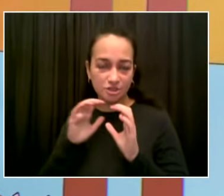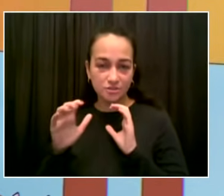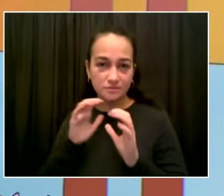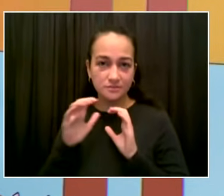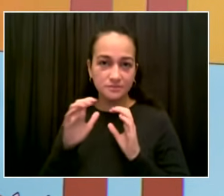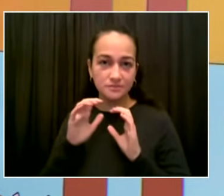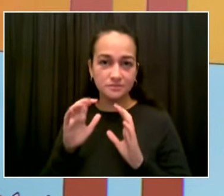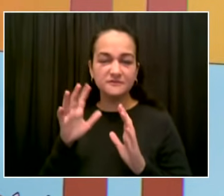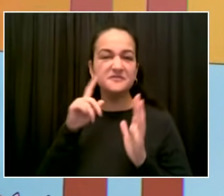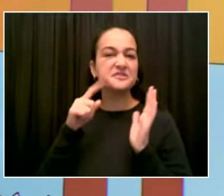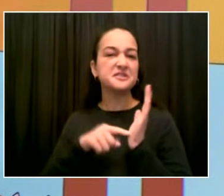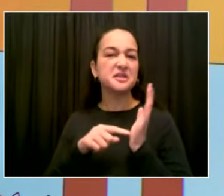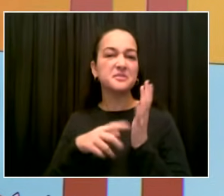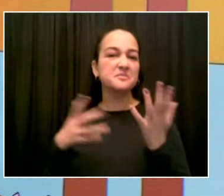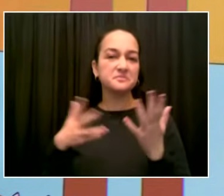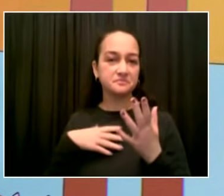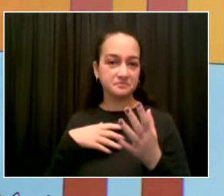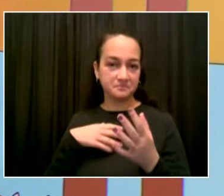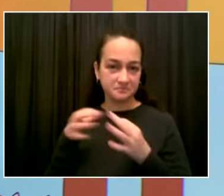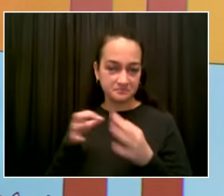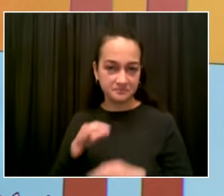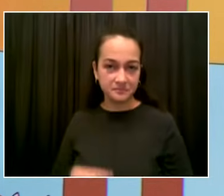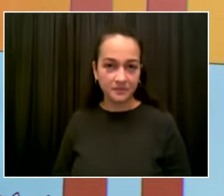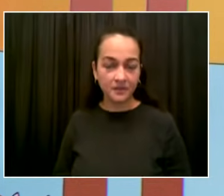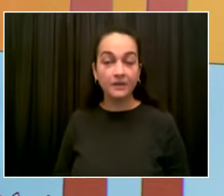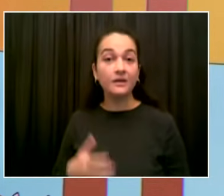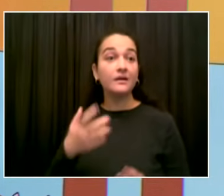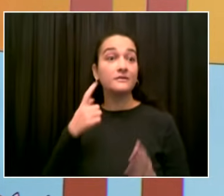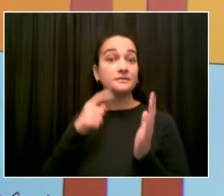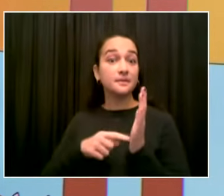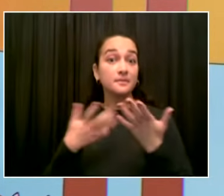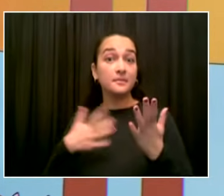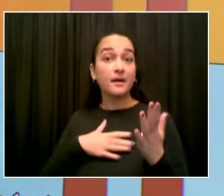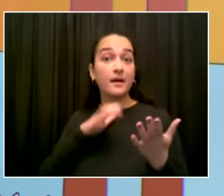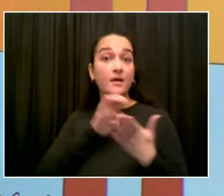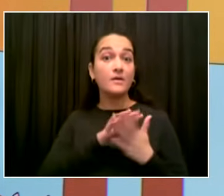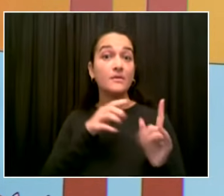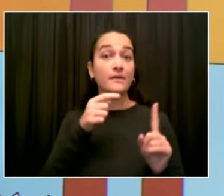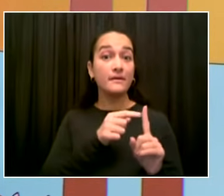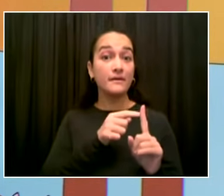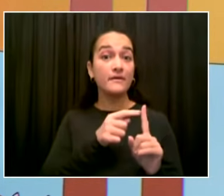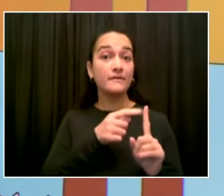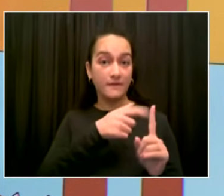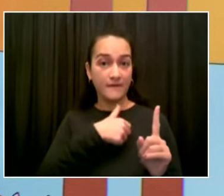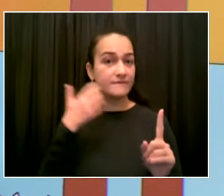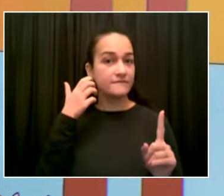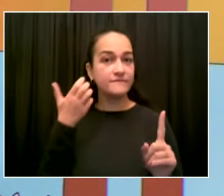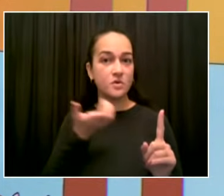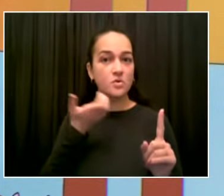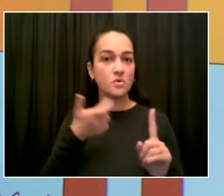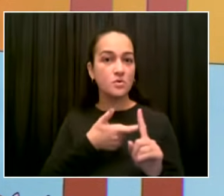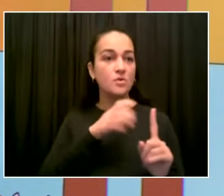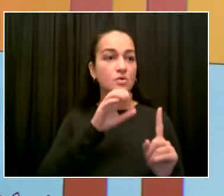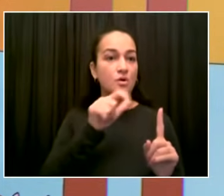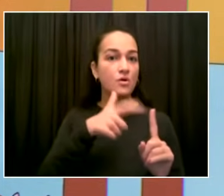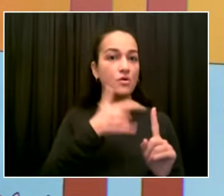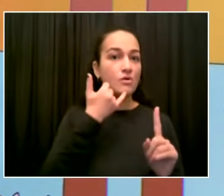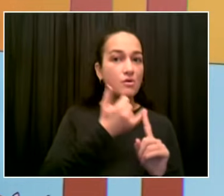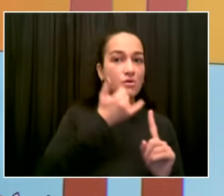LIFE WHEN I WAS A